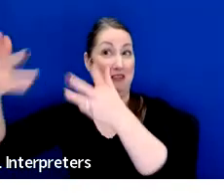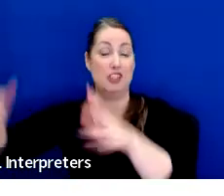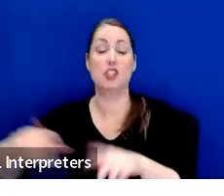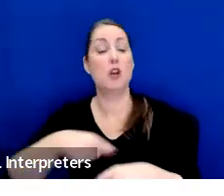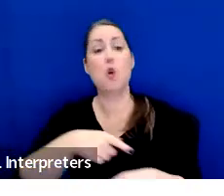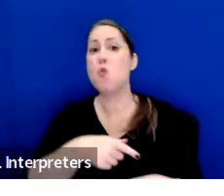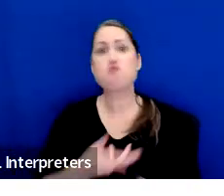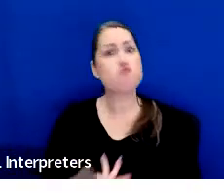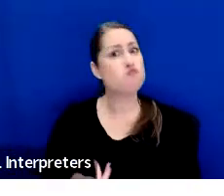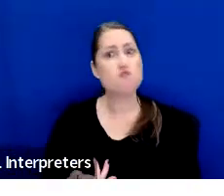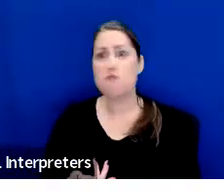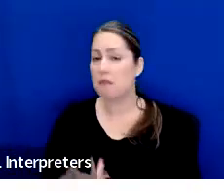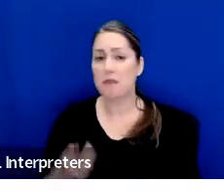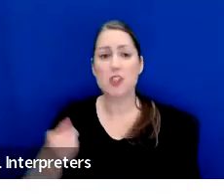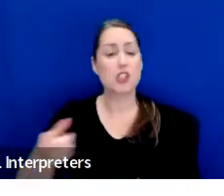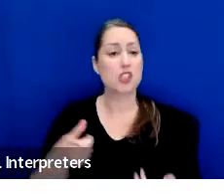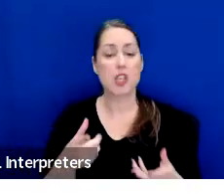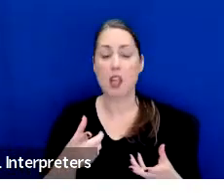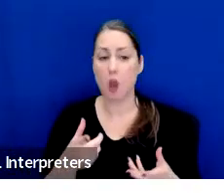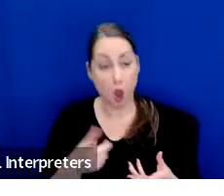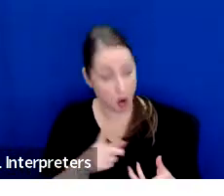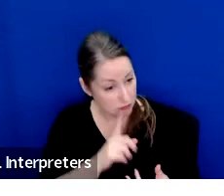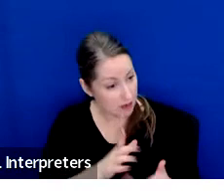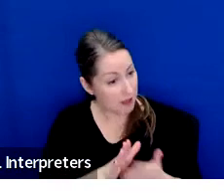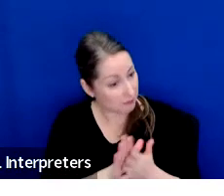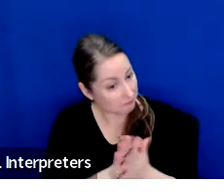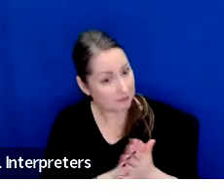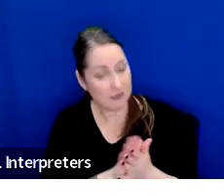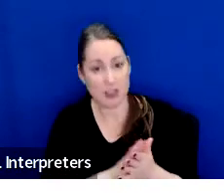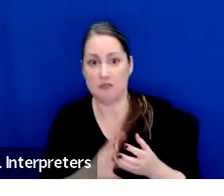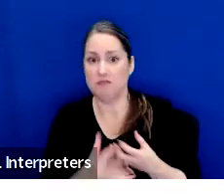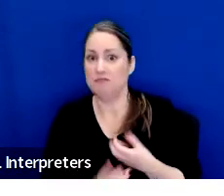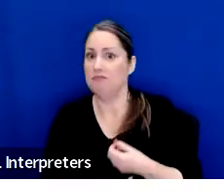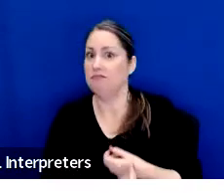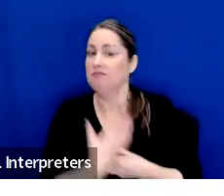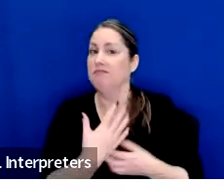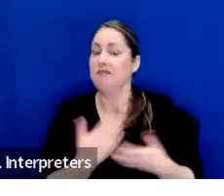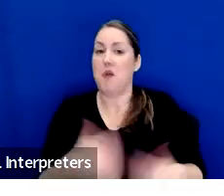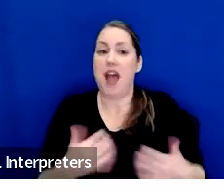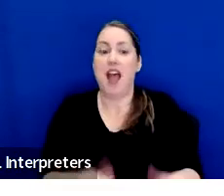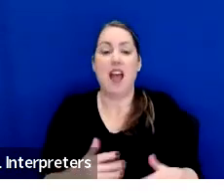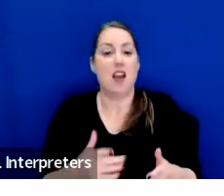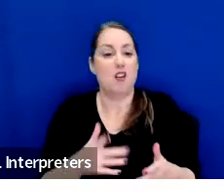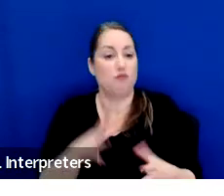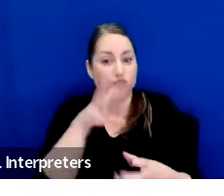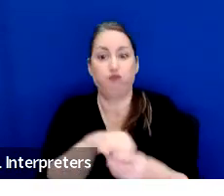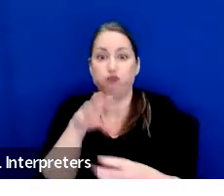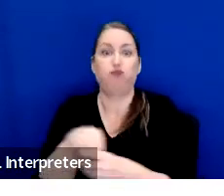She got so into this. She is a hell of a researcher. She was finding stuff that we had no idea about.